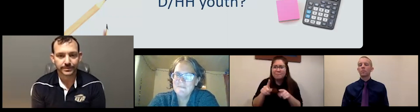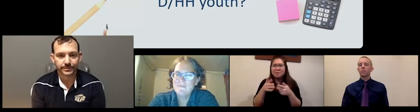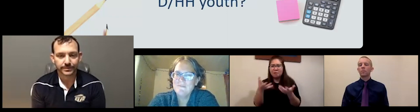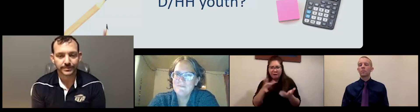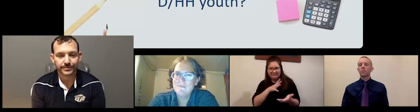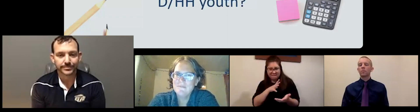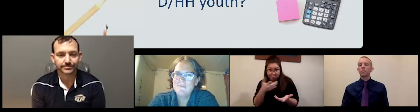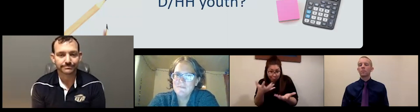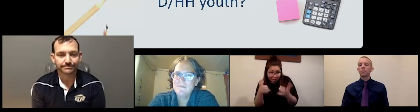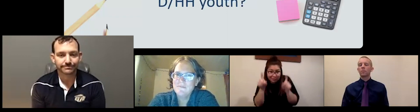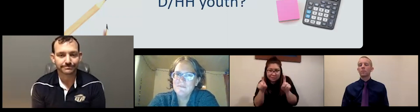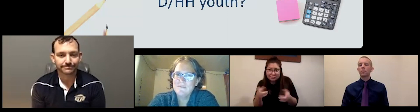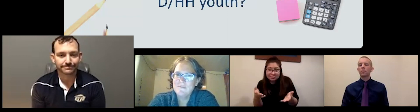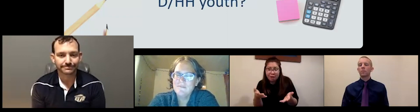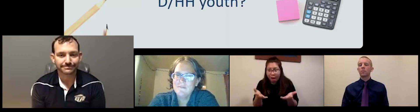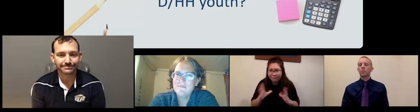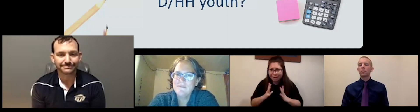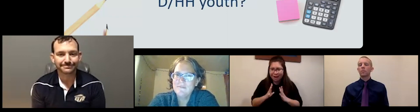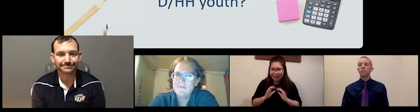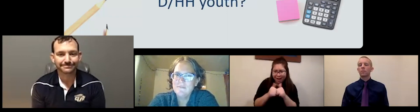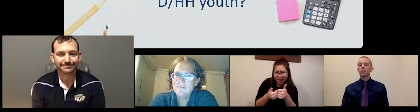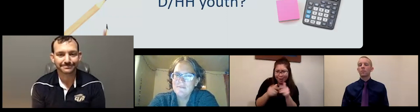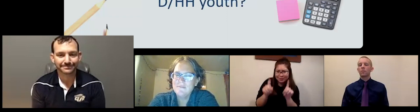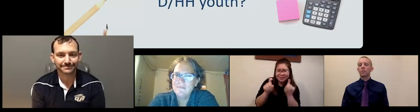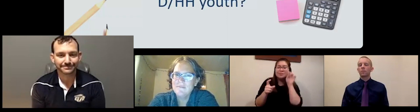Ask if they want to test it. Ask them, “Ok, how do you test it?”